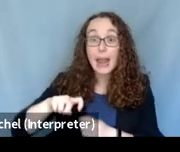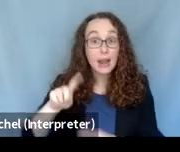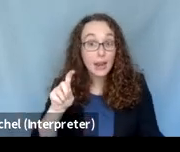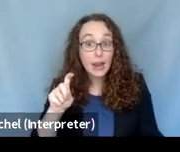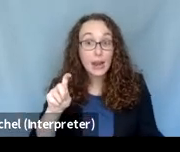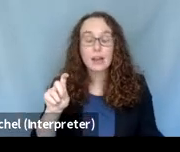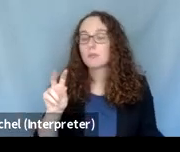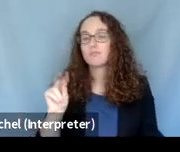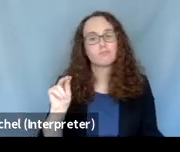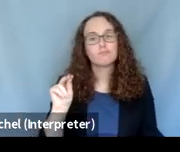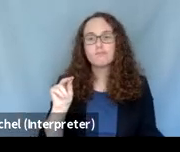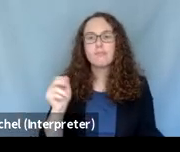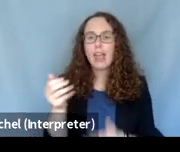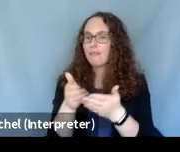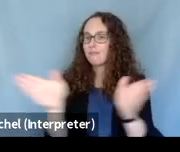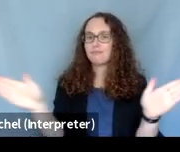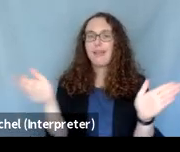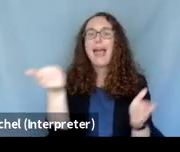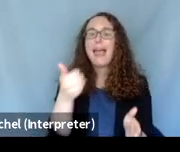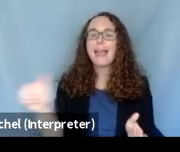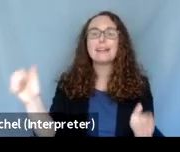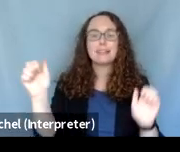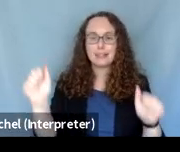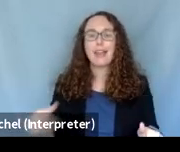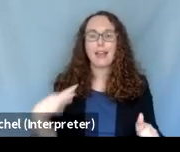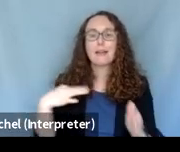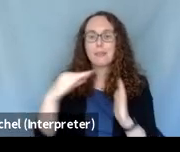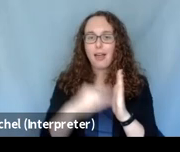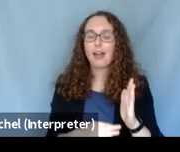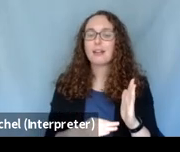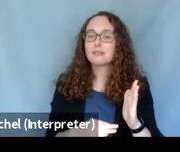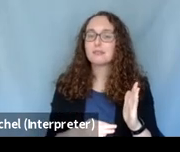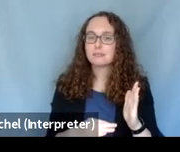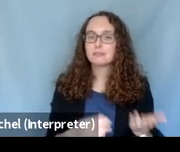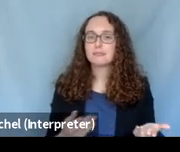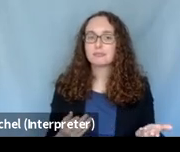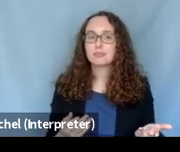want you to apply. Consider it because it's a great experience. If you get